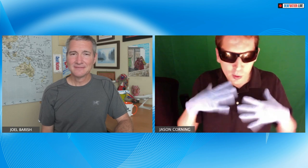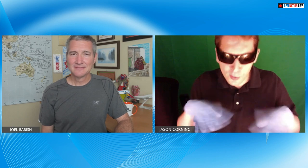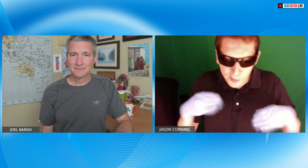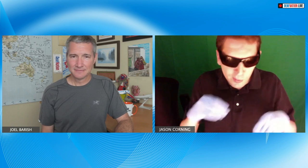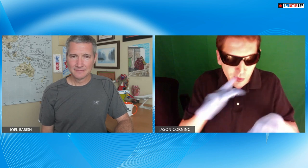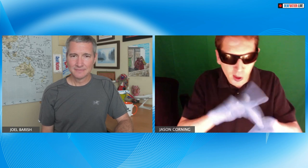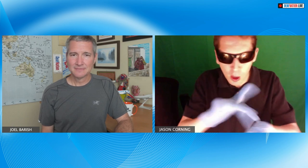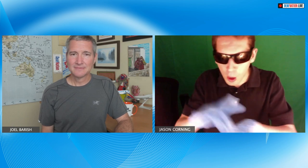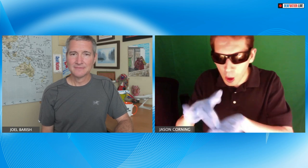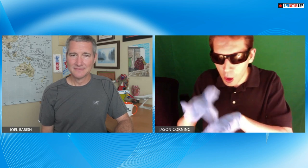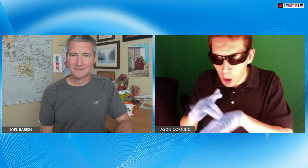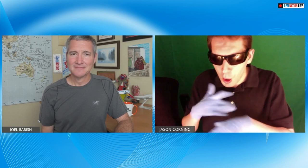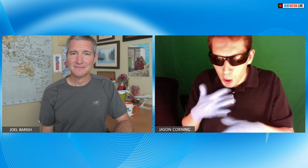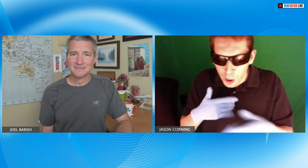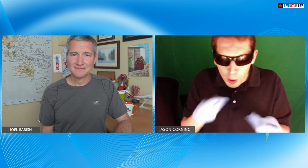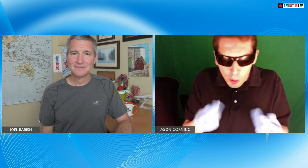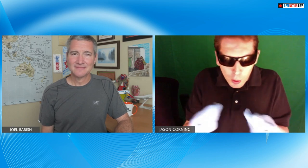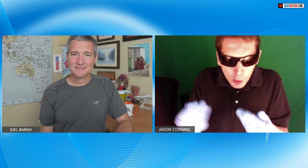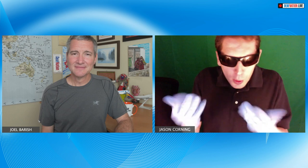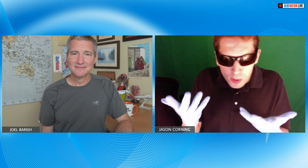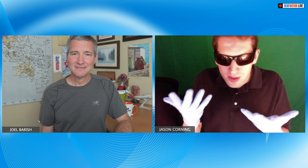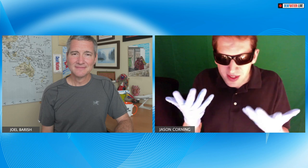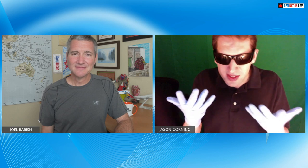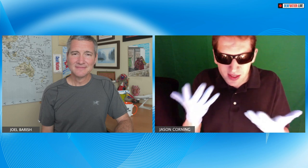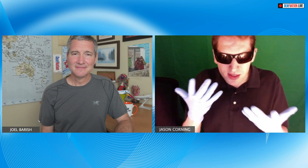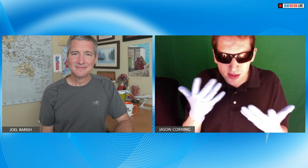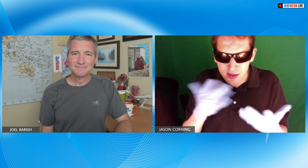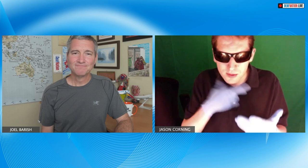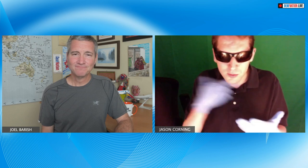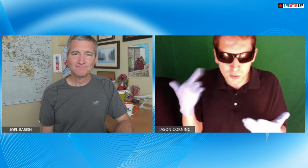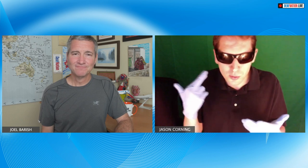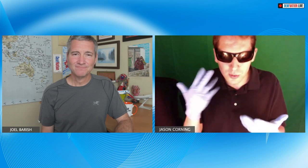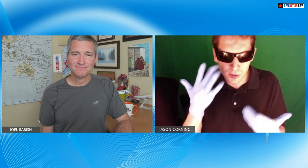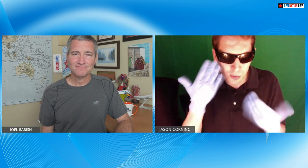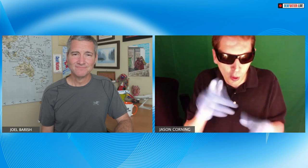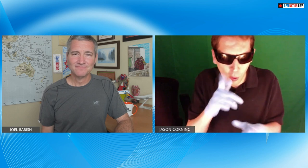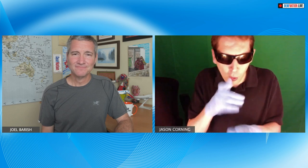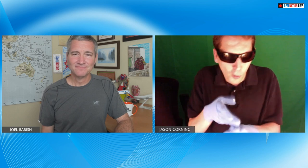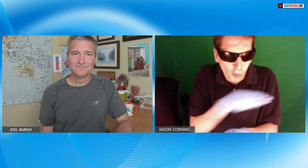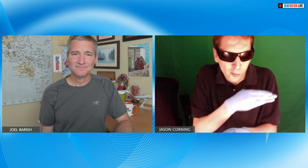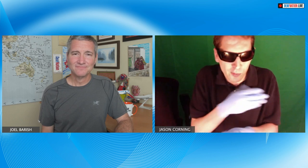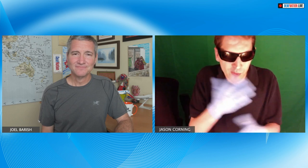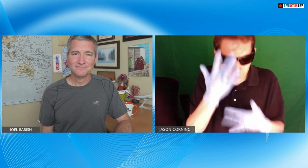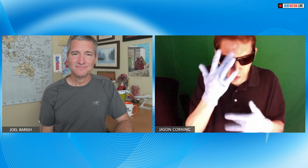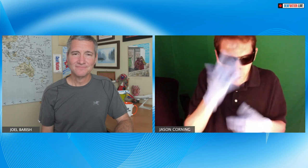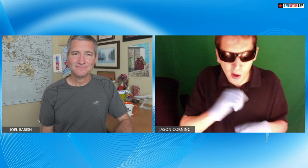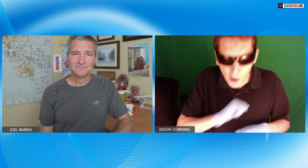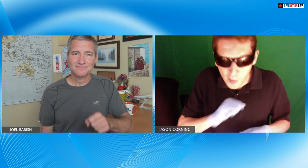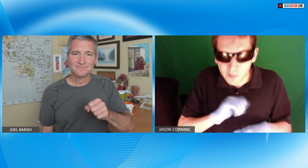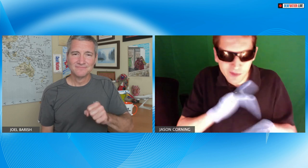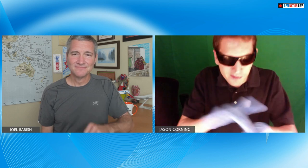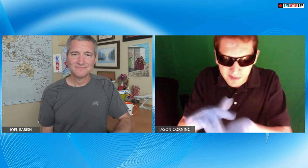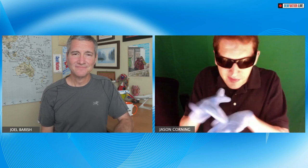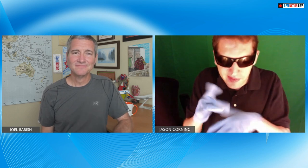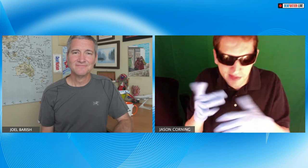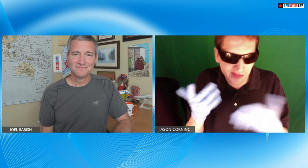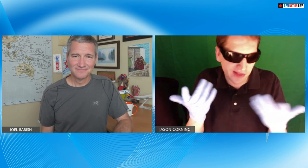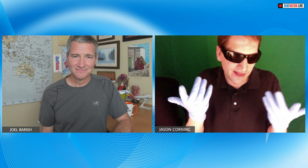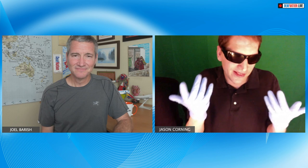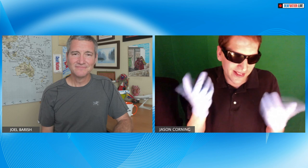It is risky because you don’t know who touch it before us